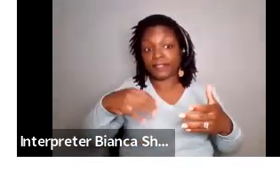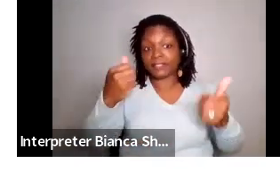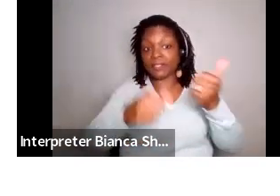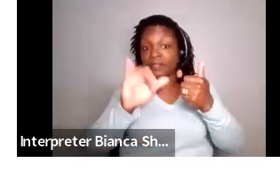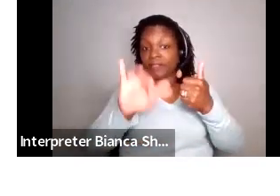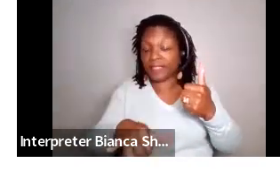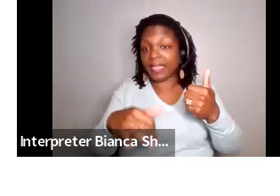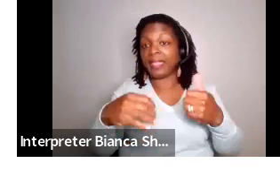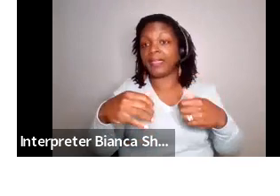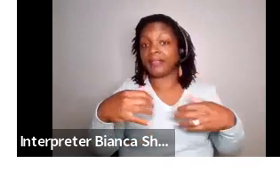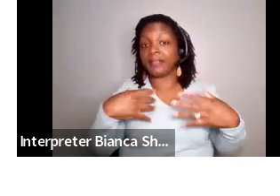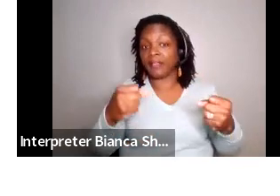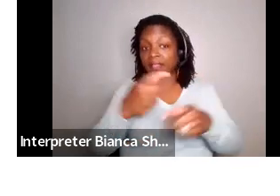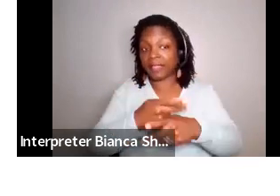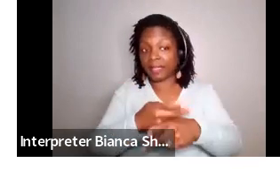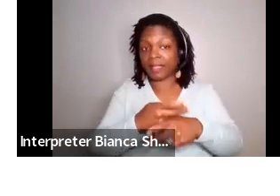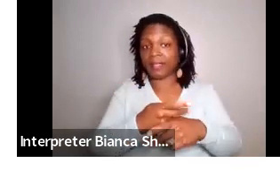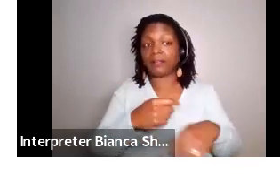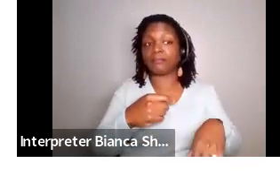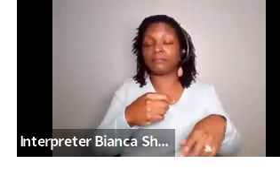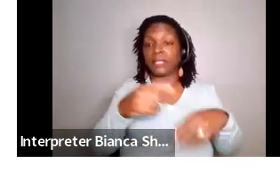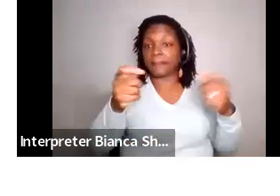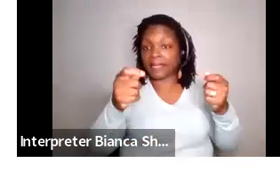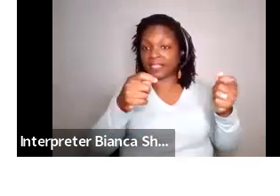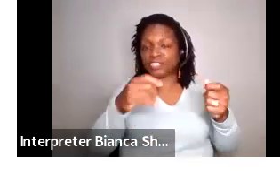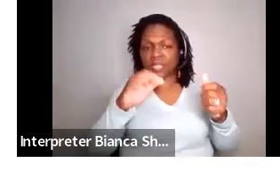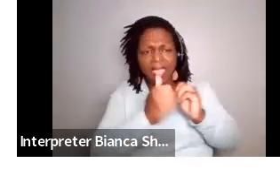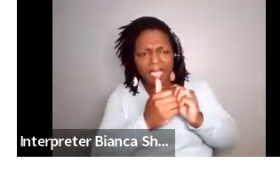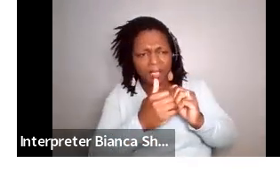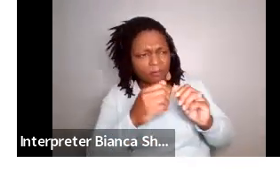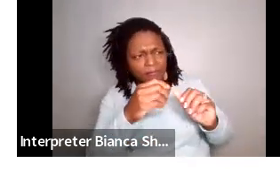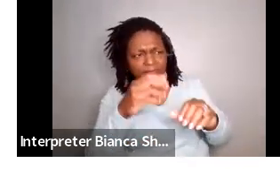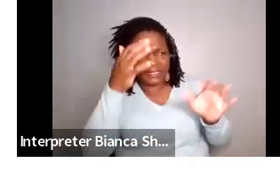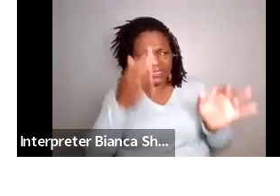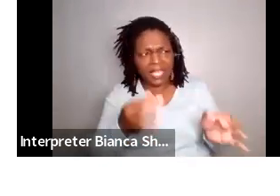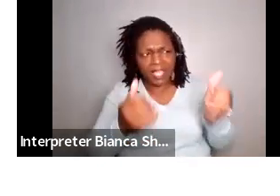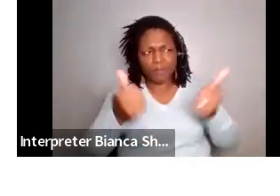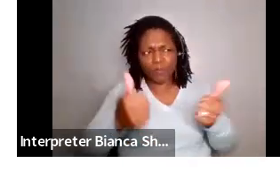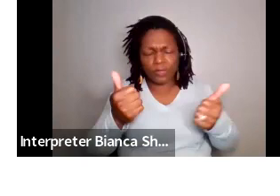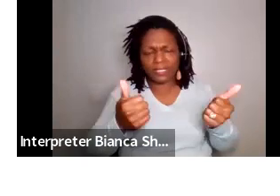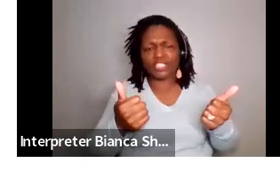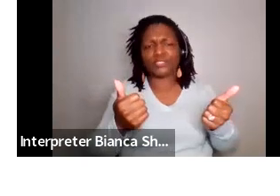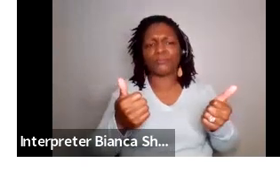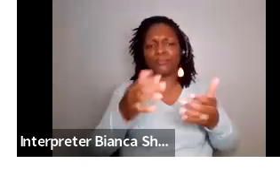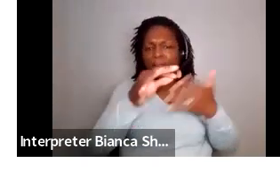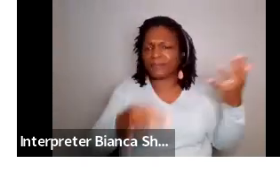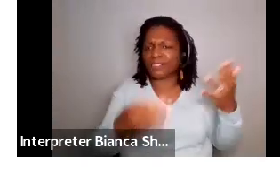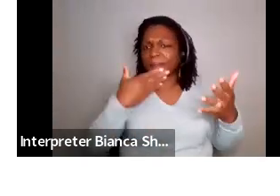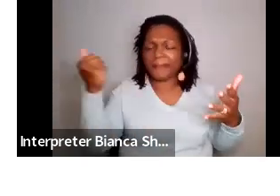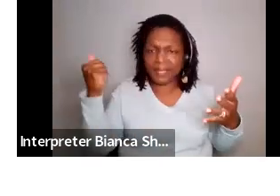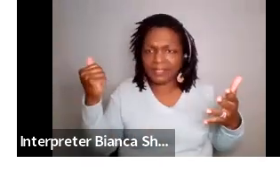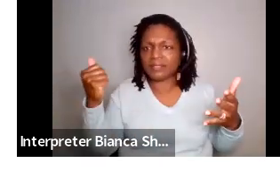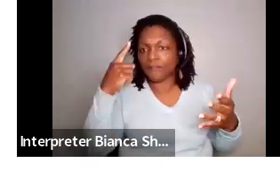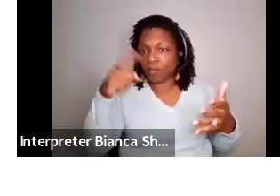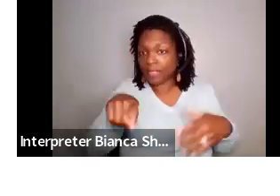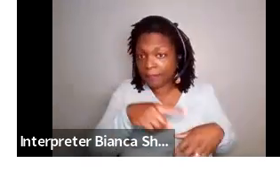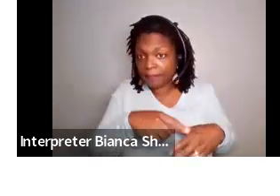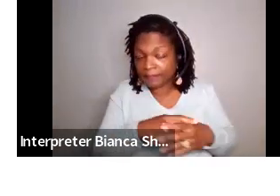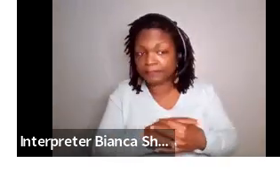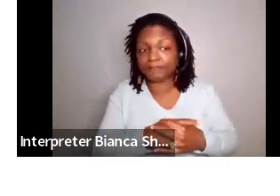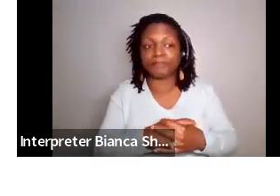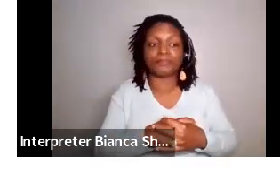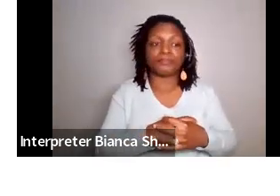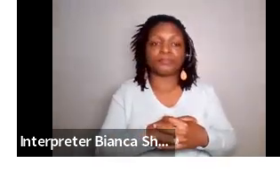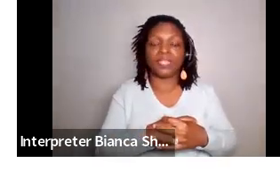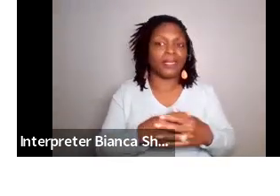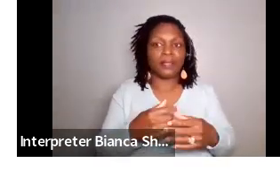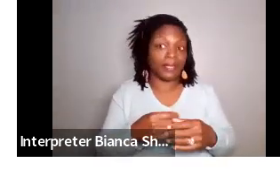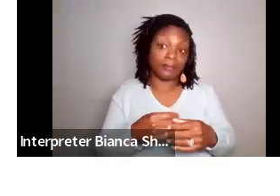We analyze healthcare coverage options so that beneficiaries can determine which offers which options offer the best coverage at the most affordable price.